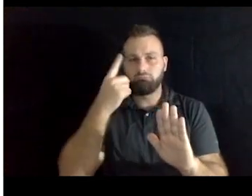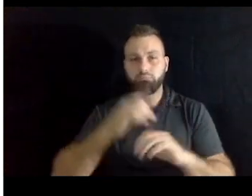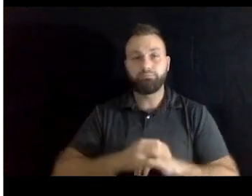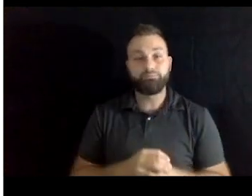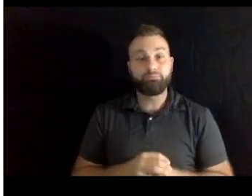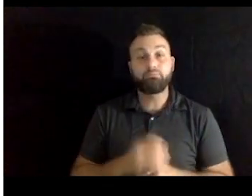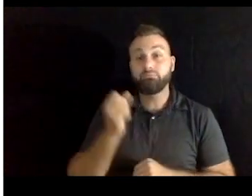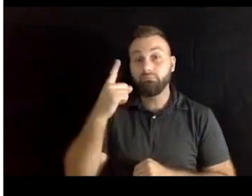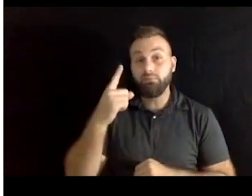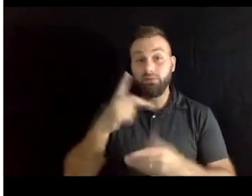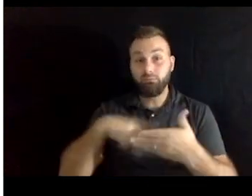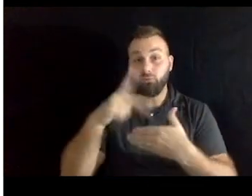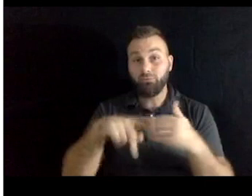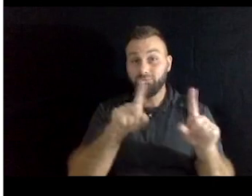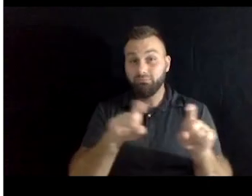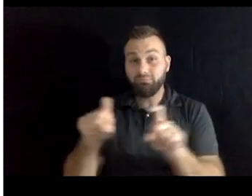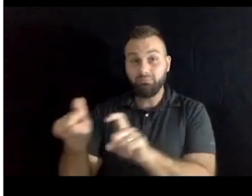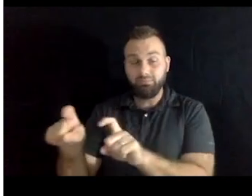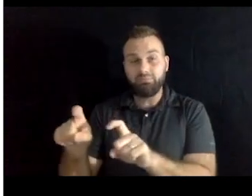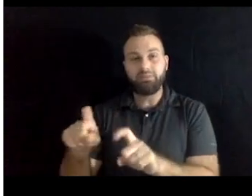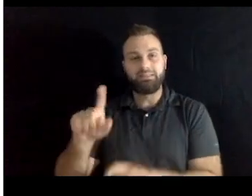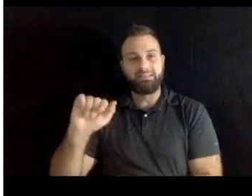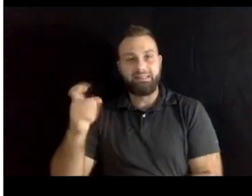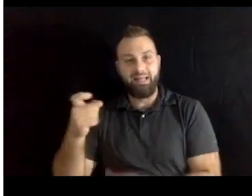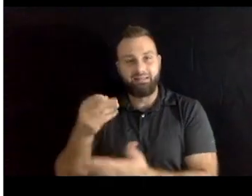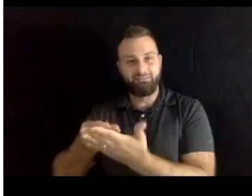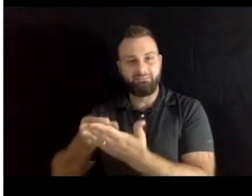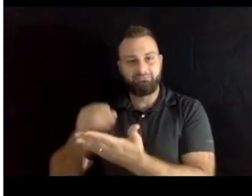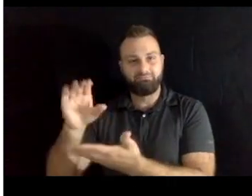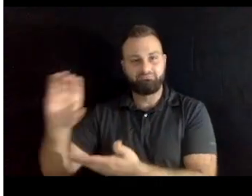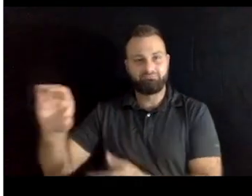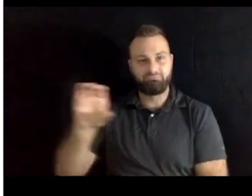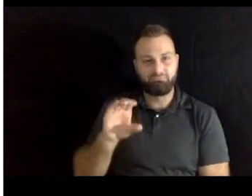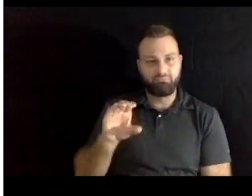are taxpayer funded demonstrations. And so the reports for these, the description,